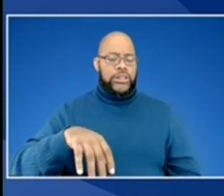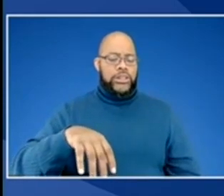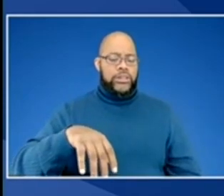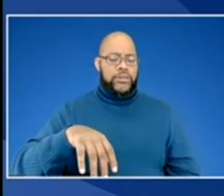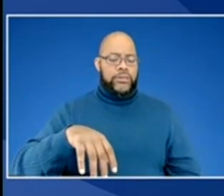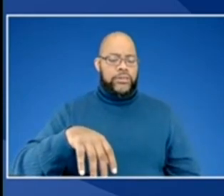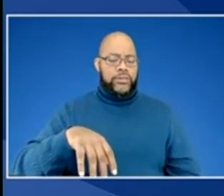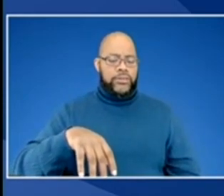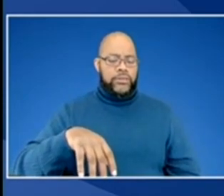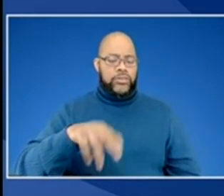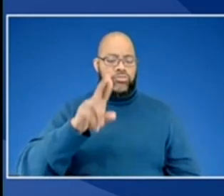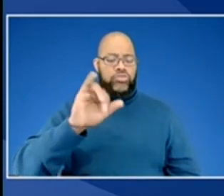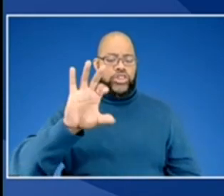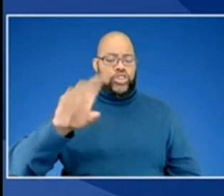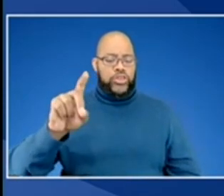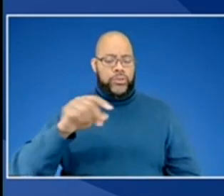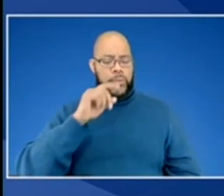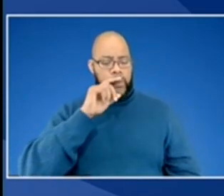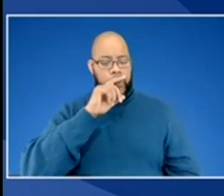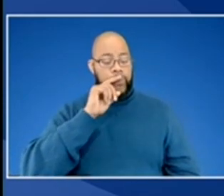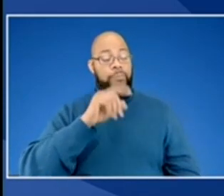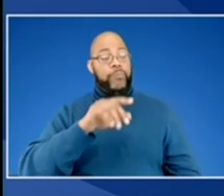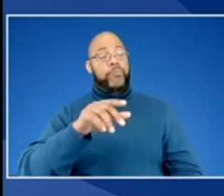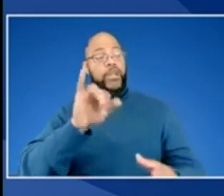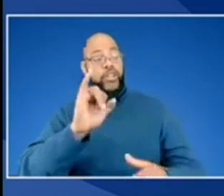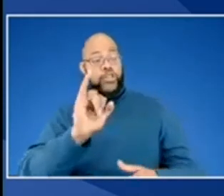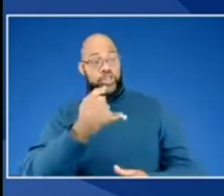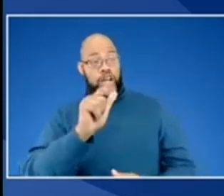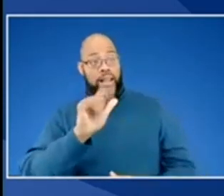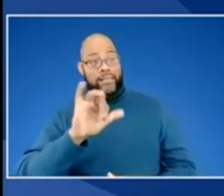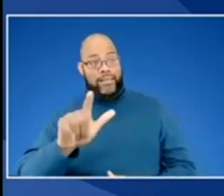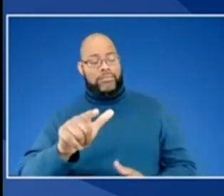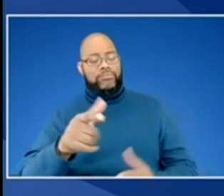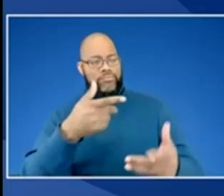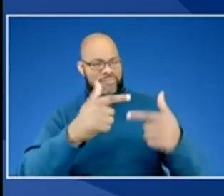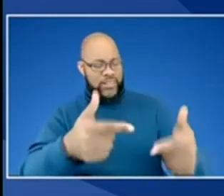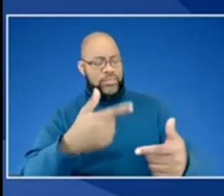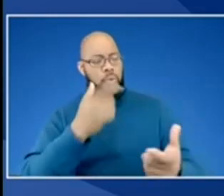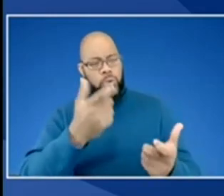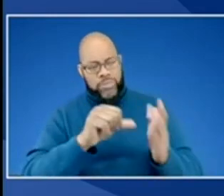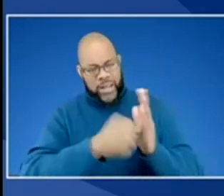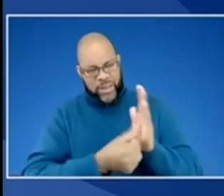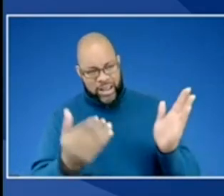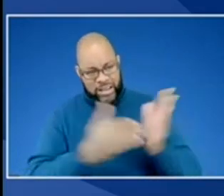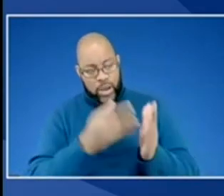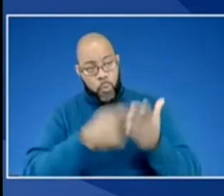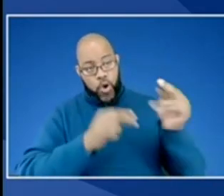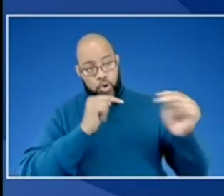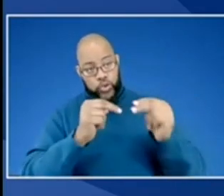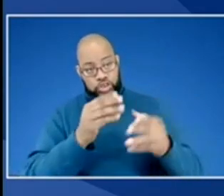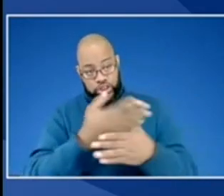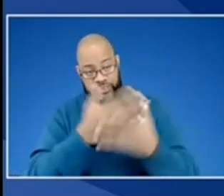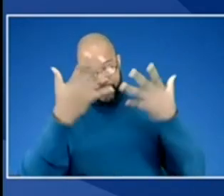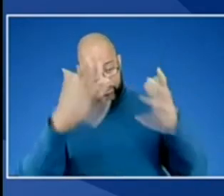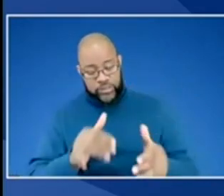Thank you. I just want to underscore what I think many of the other negotiators have shared is that the presence or being